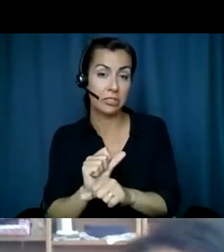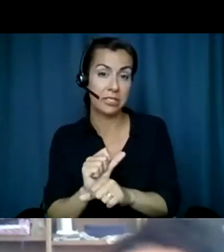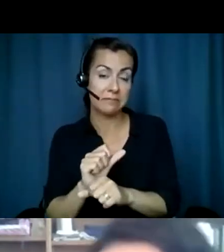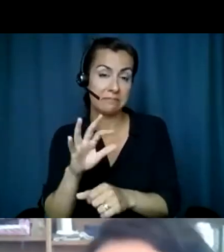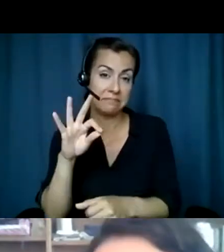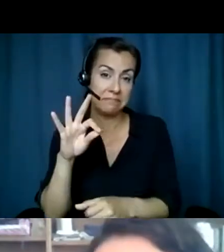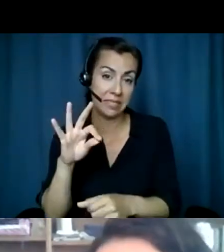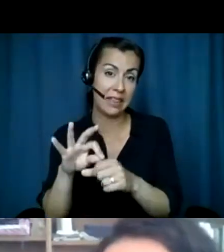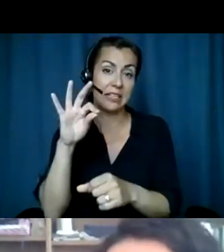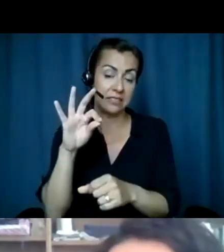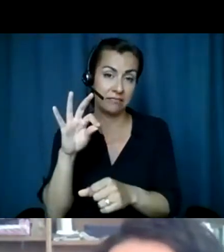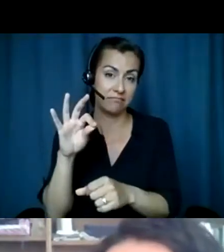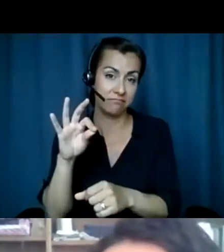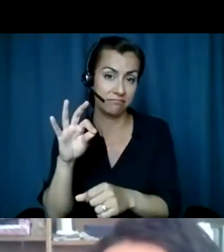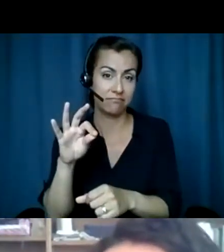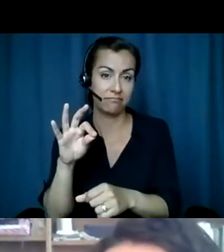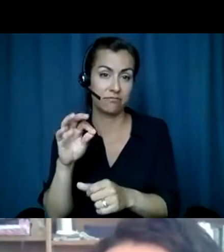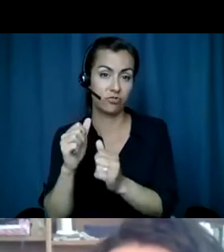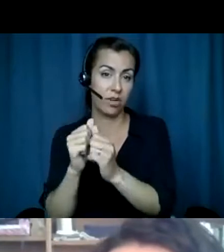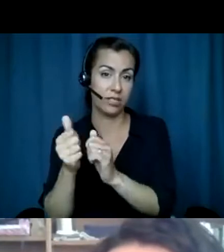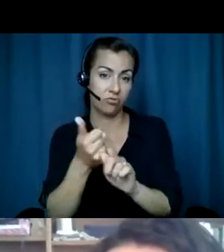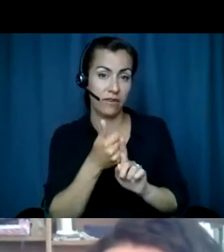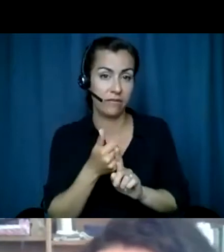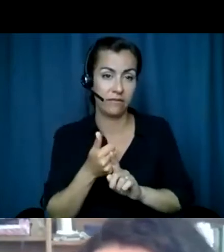driven, by disabled folks and people with